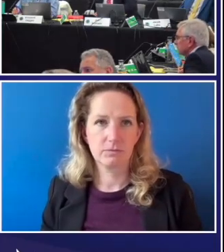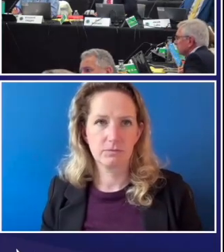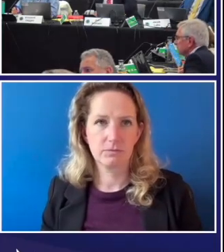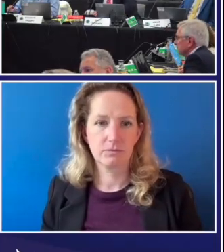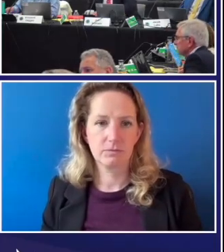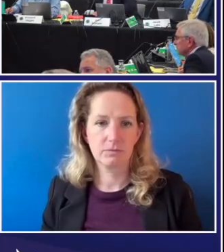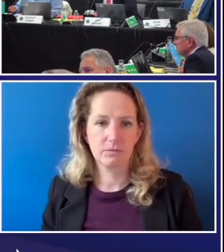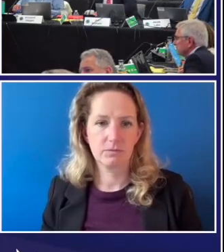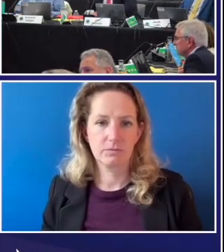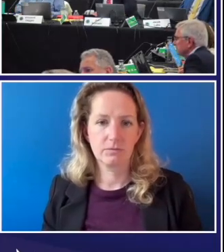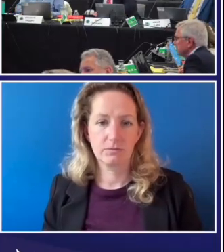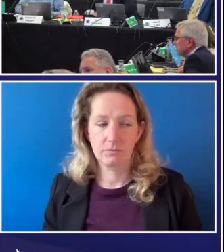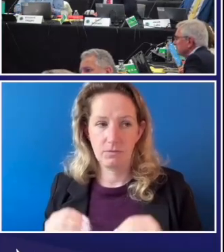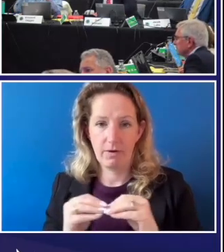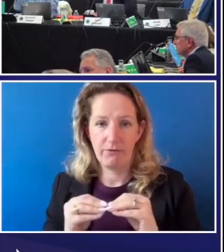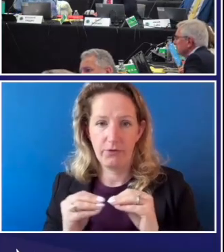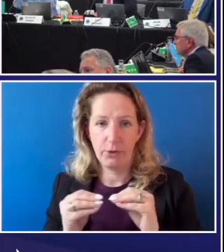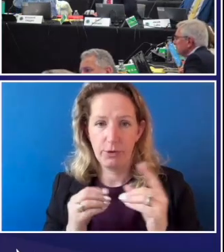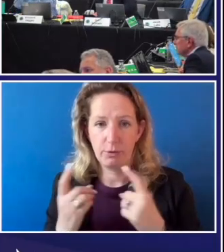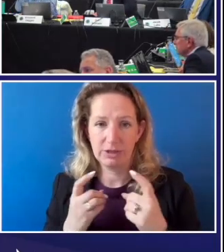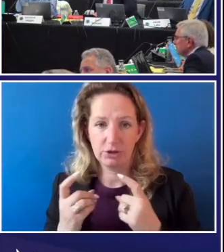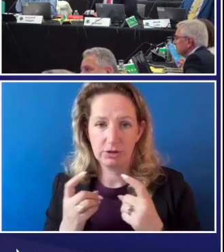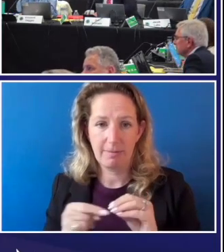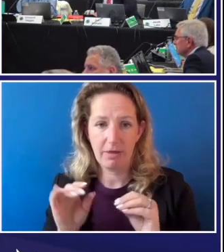Any further questions on that? See, then we'll go to the next one.